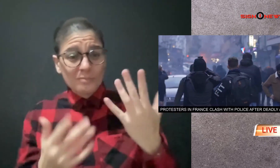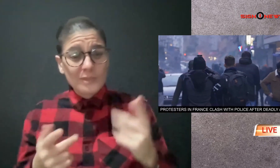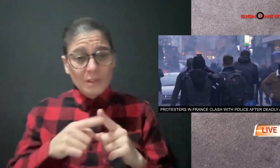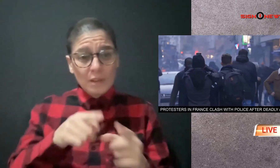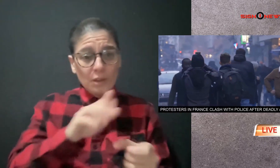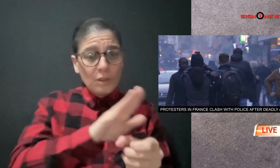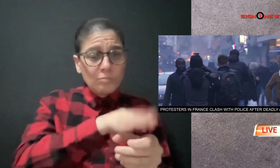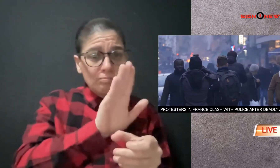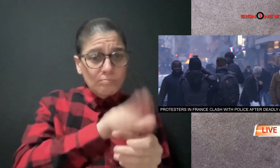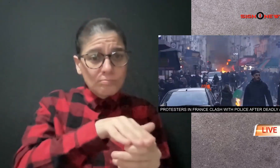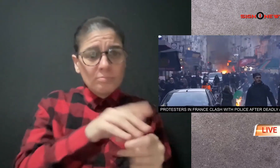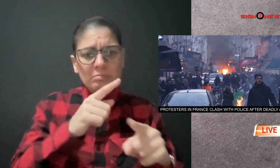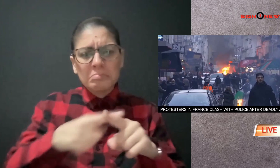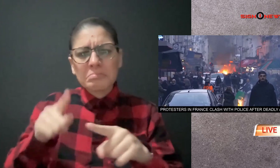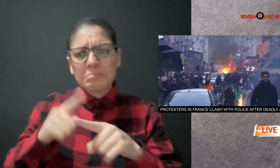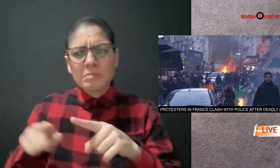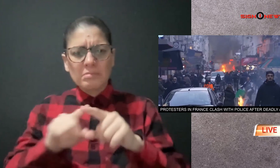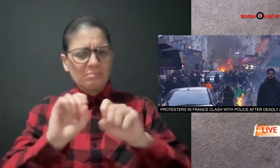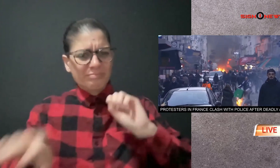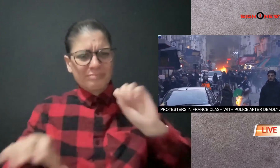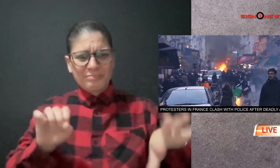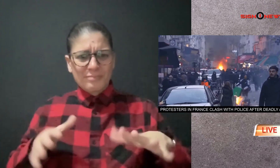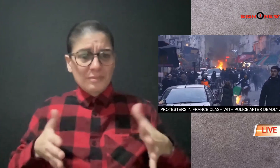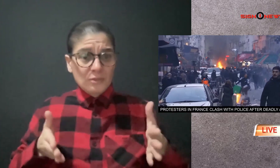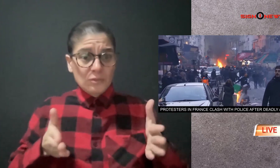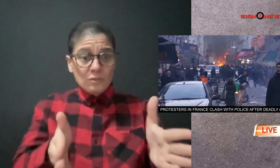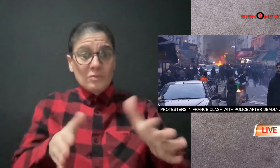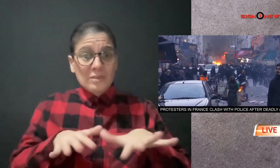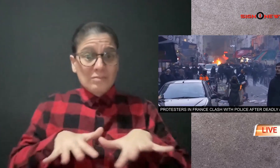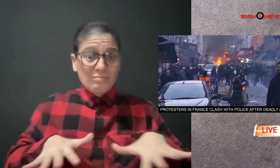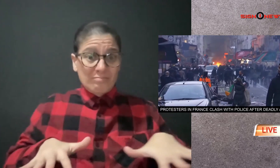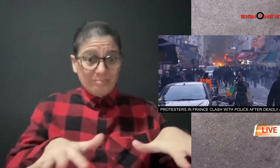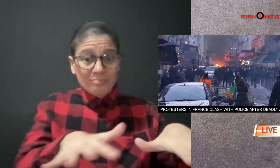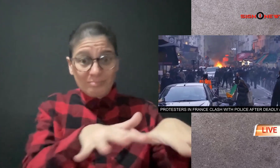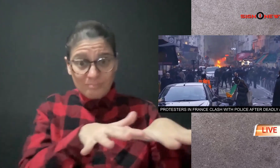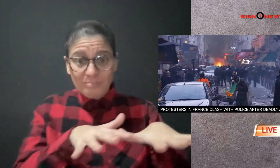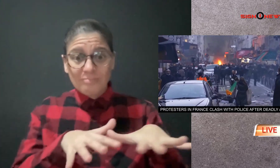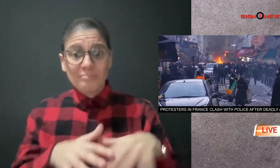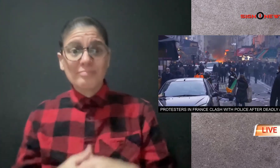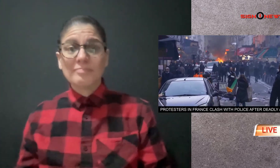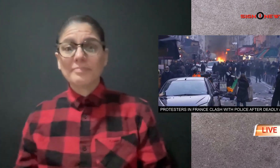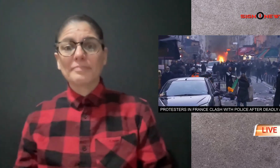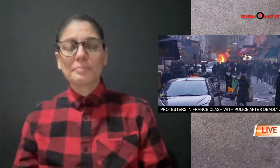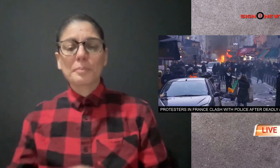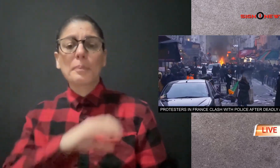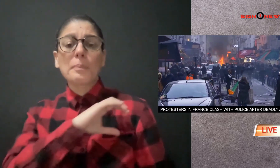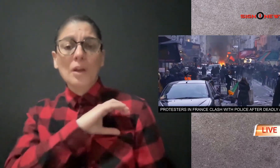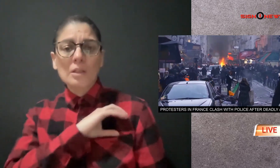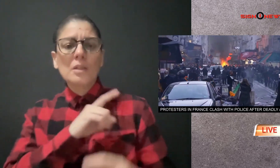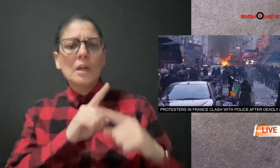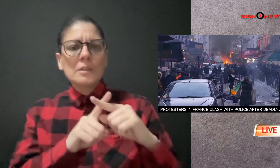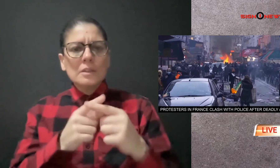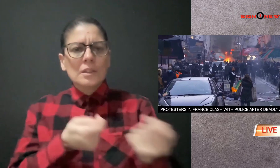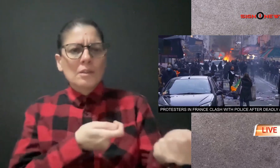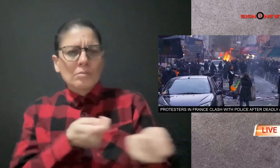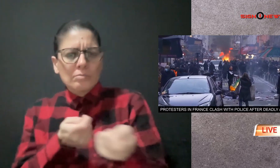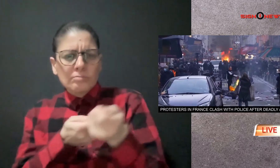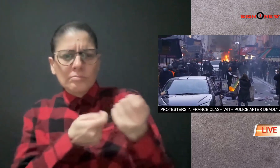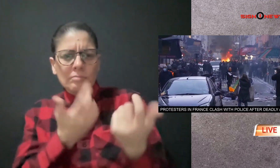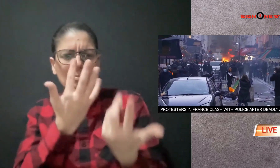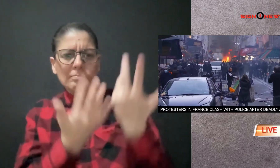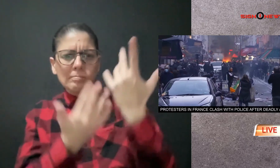then they started burning garbage cans and other things in the streets the police and